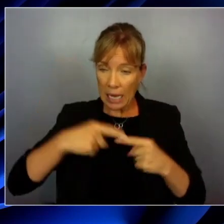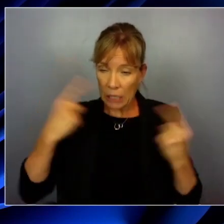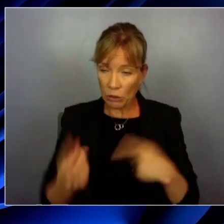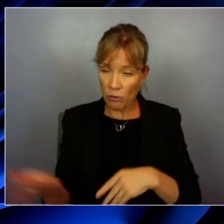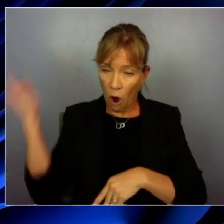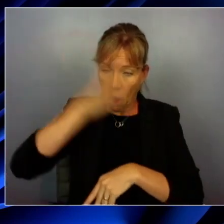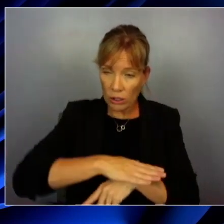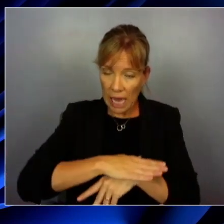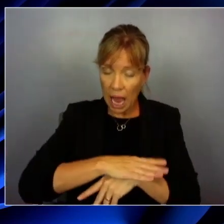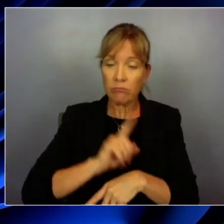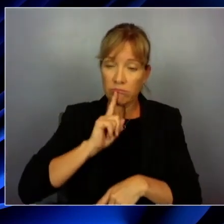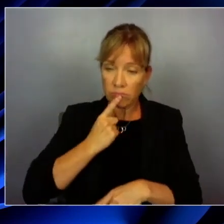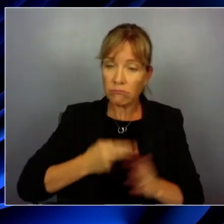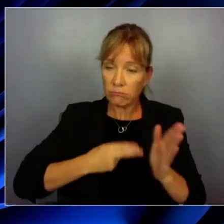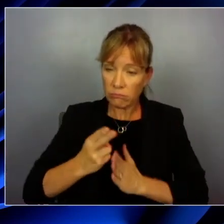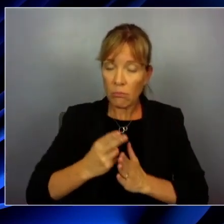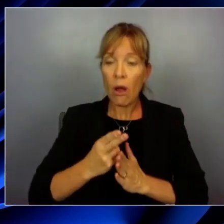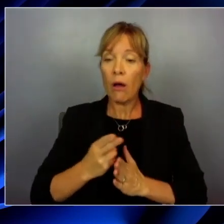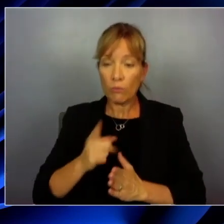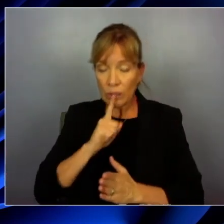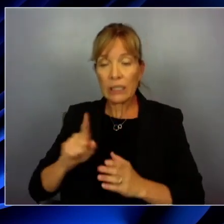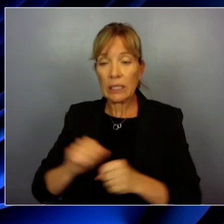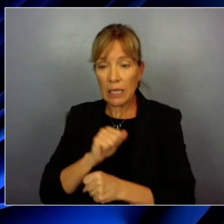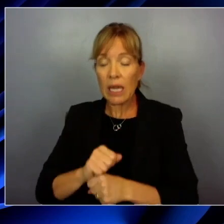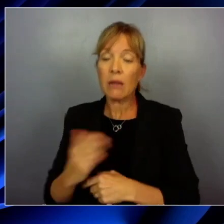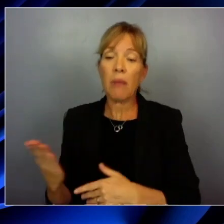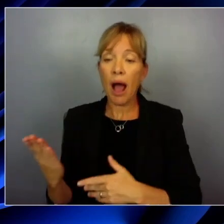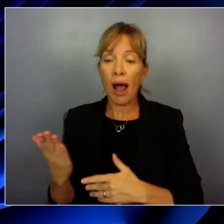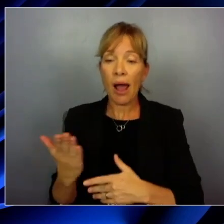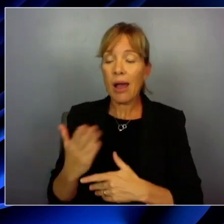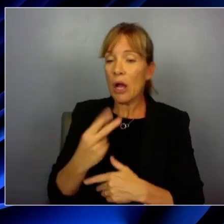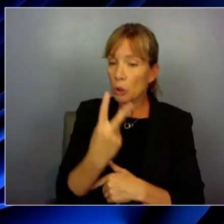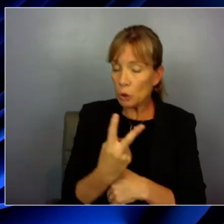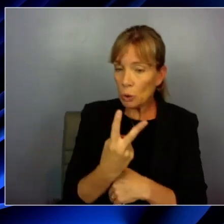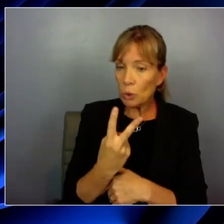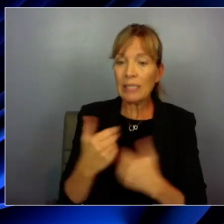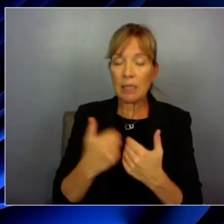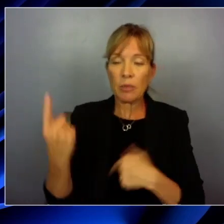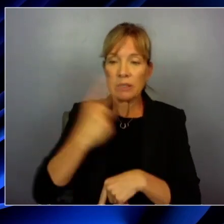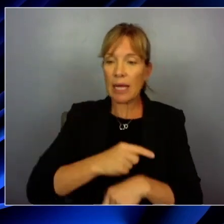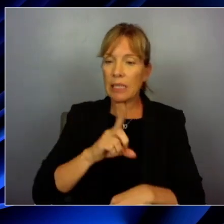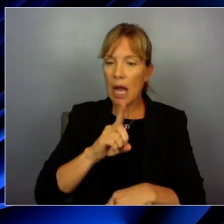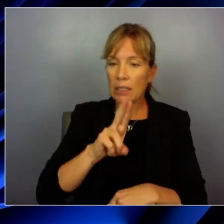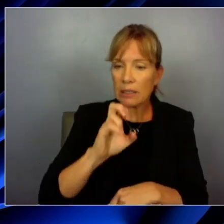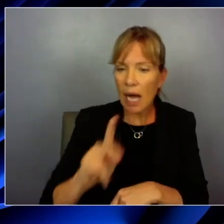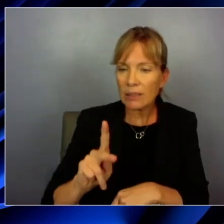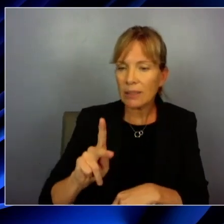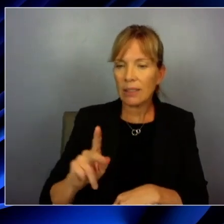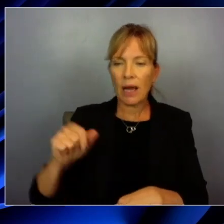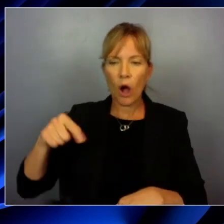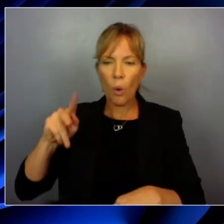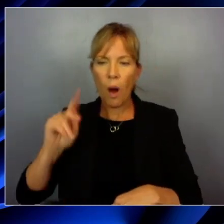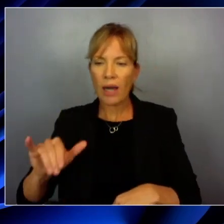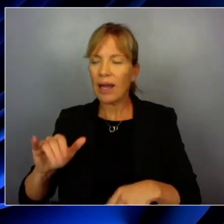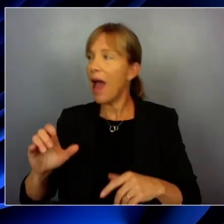I have spent my day in dusk. And aquatic on two different separate days. And it was just a beautiful delightful experience. So I mean amazing job on this.